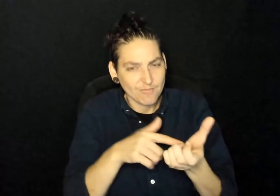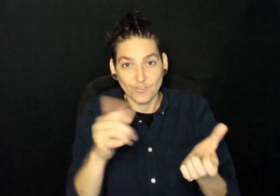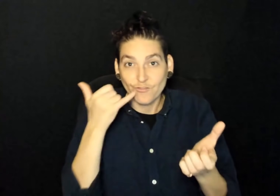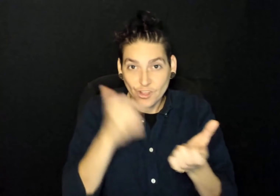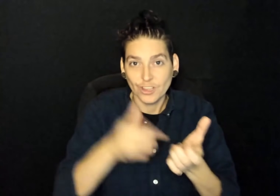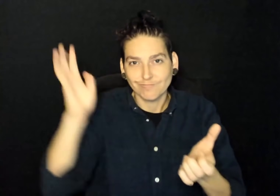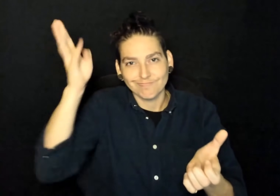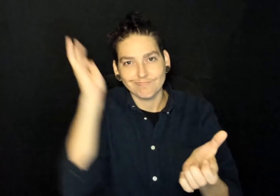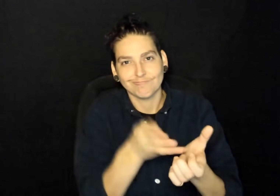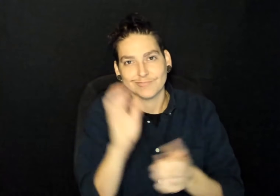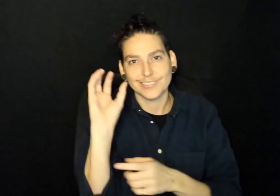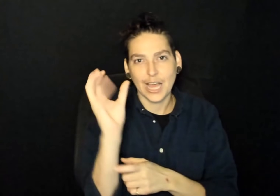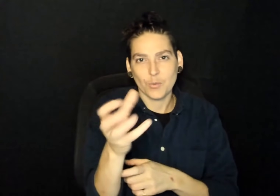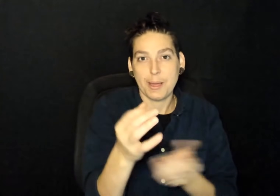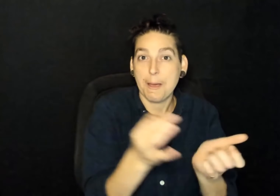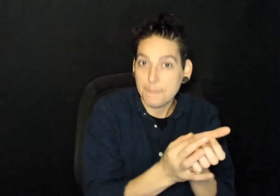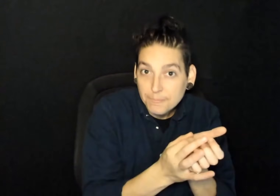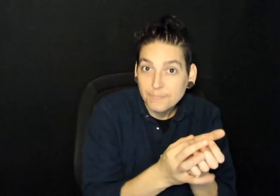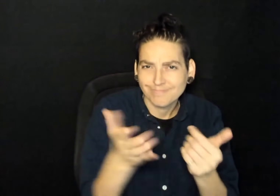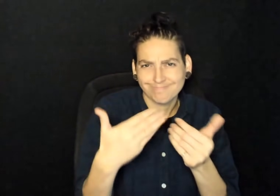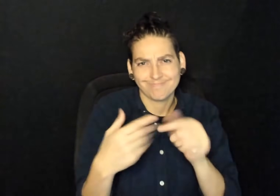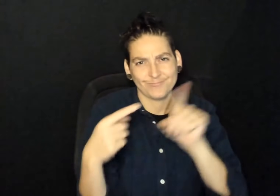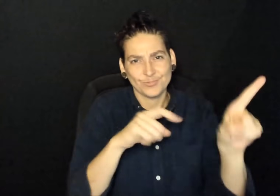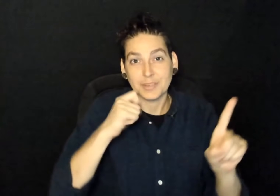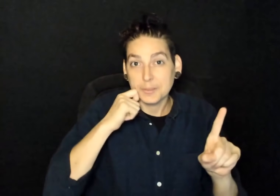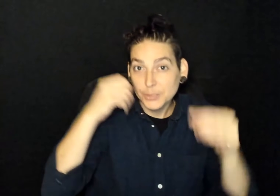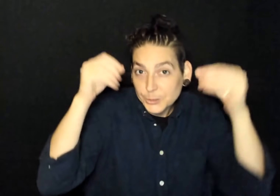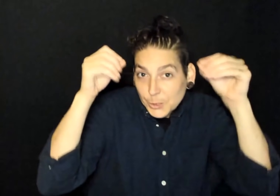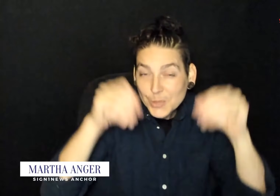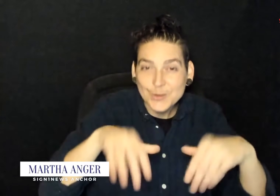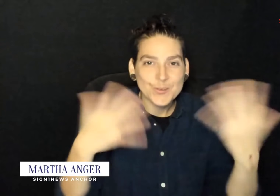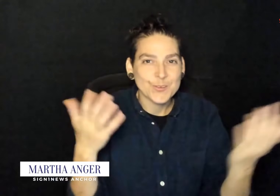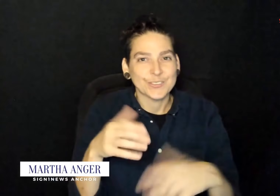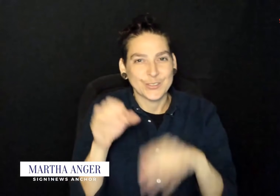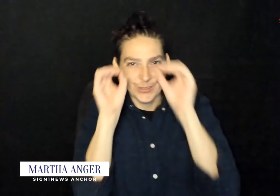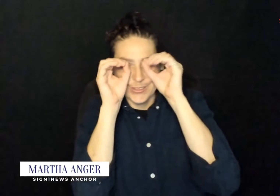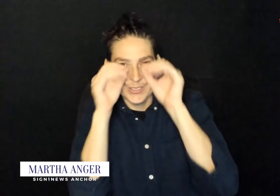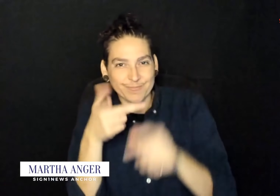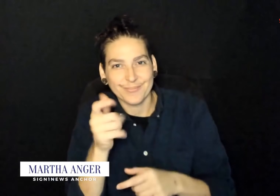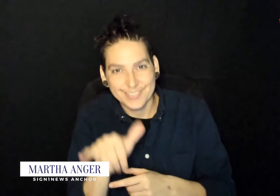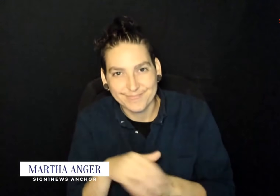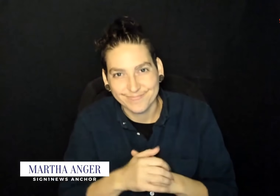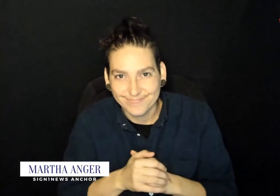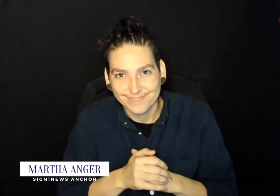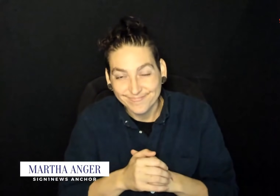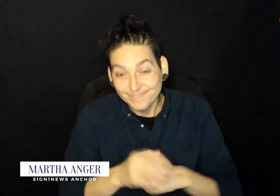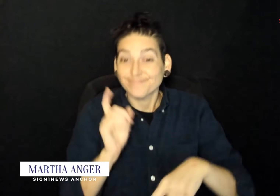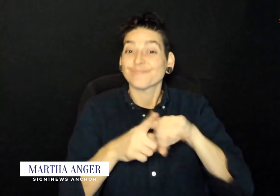the Sign1News app by heading to the app store or Google play store on your smart phone and